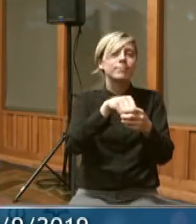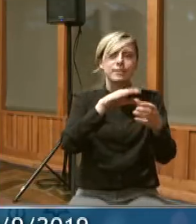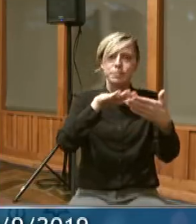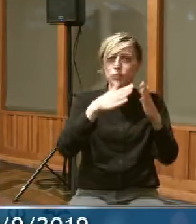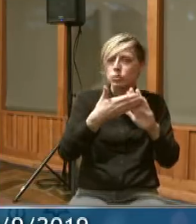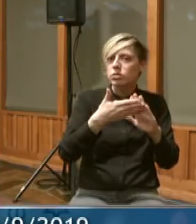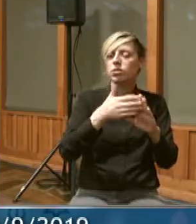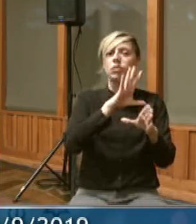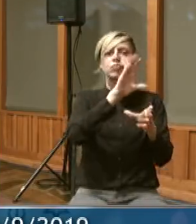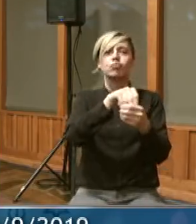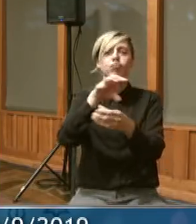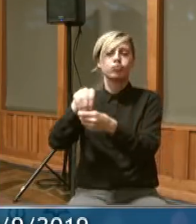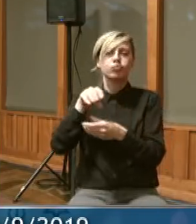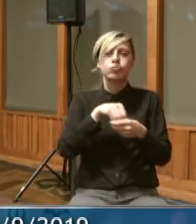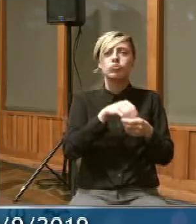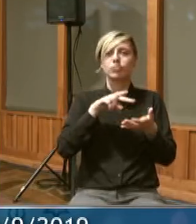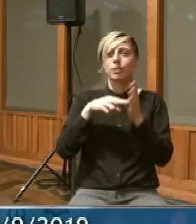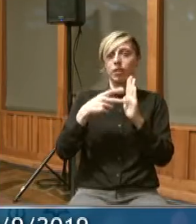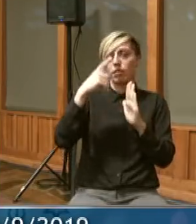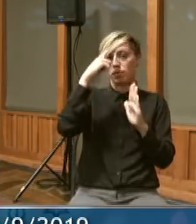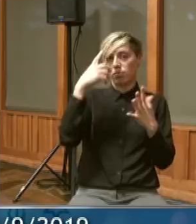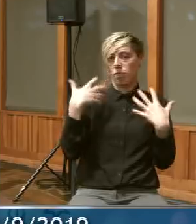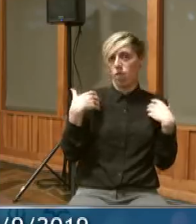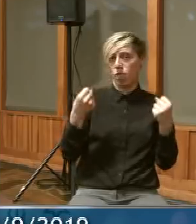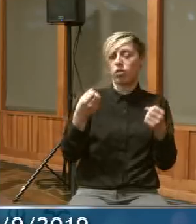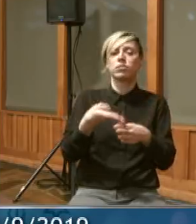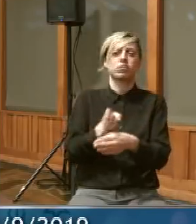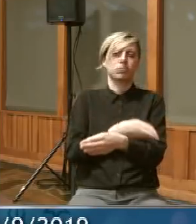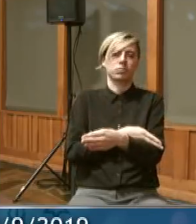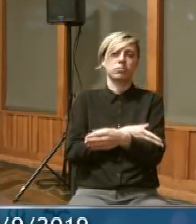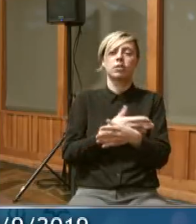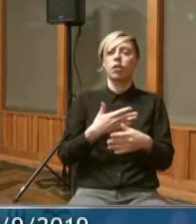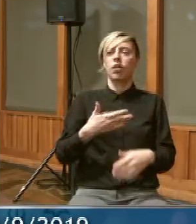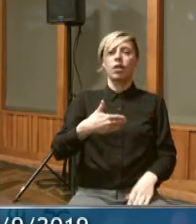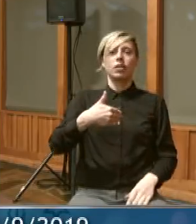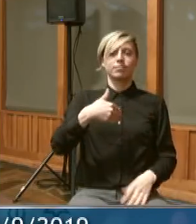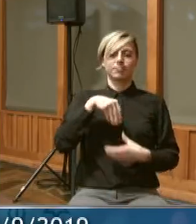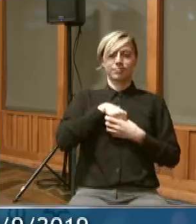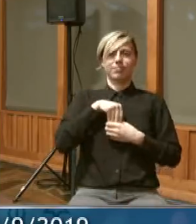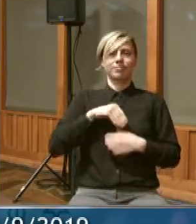RESIDENTS. THESE PROGRAMS WOULD ADDITIONALLY IMPROVE CIVIC ENGAGEMENT AND CONNECTION